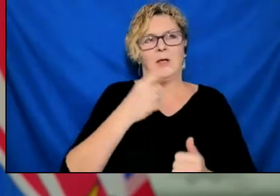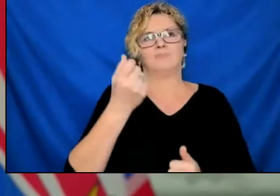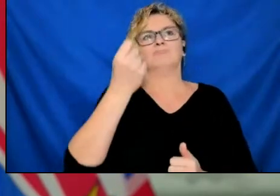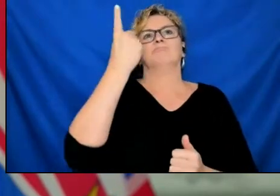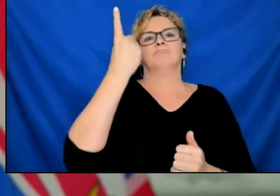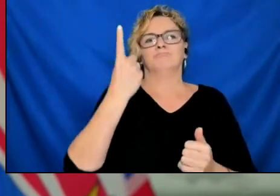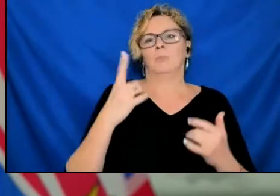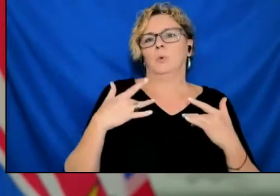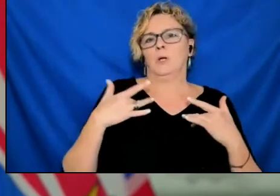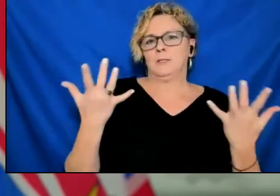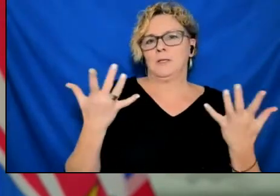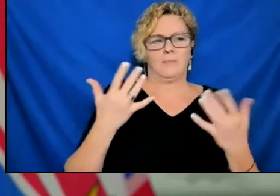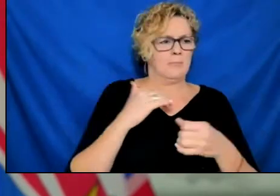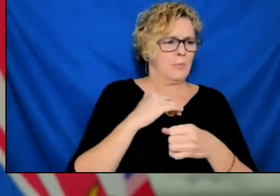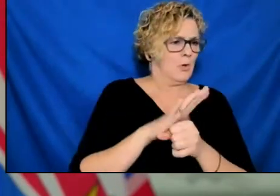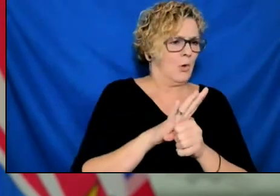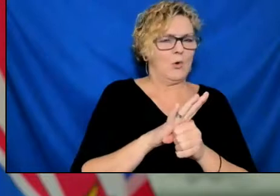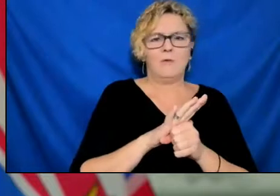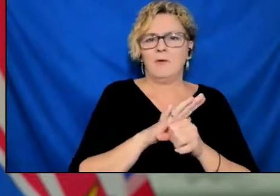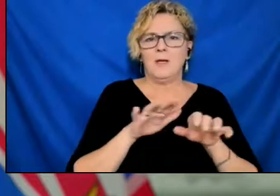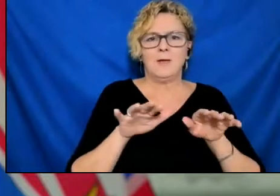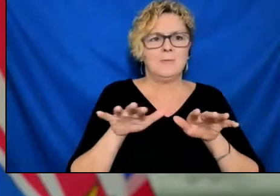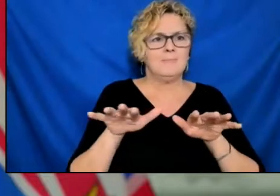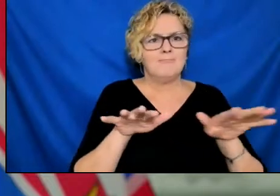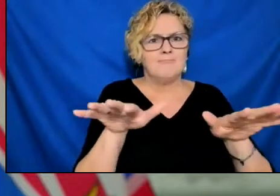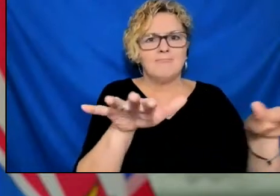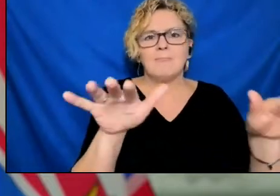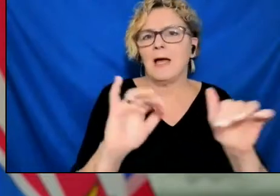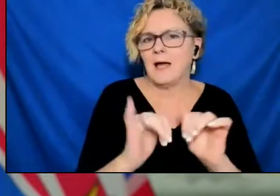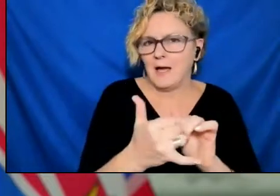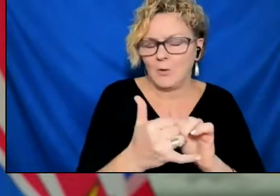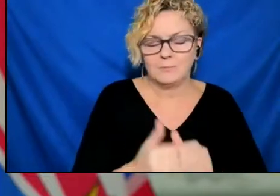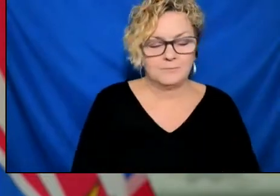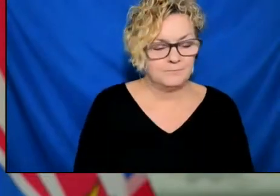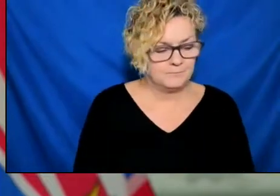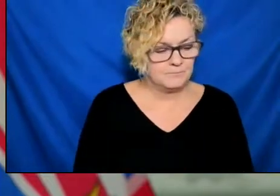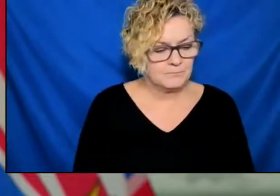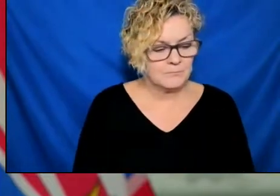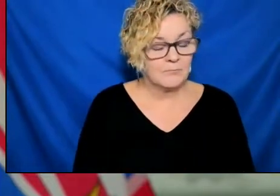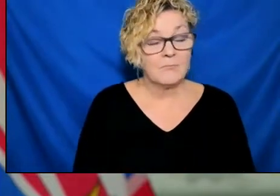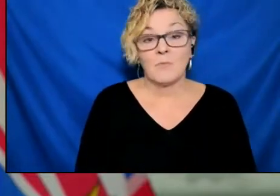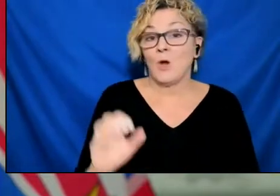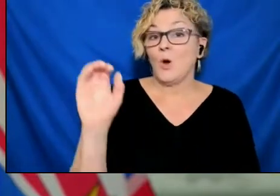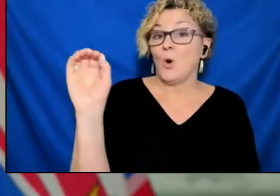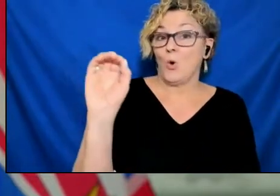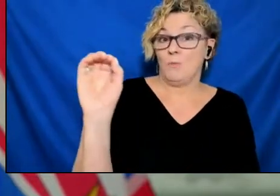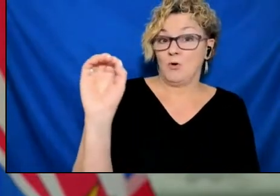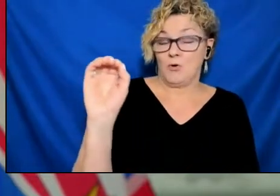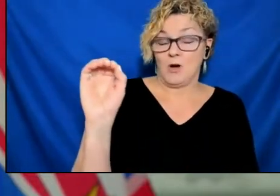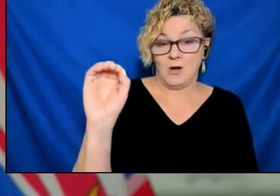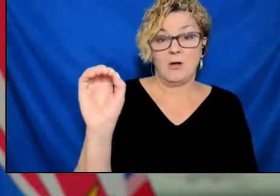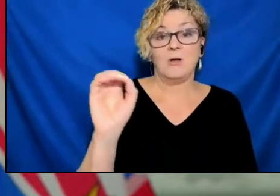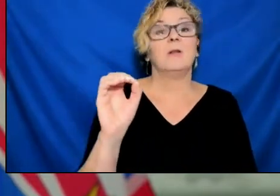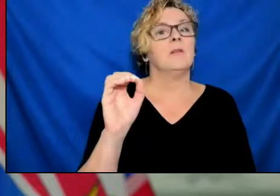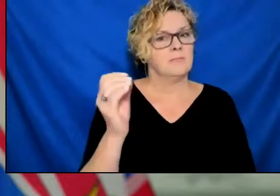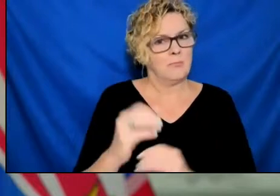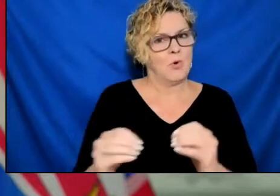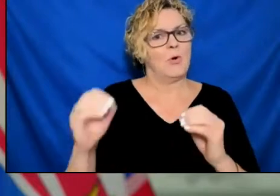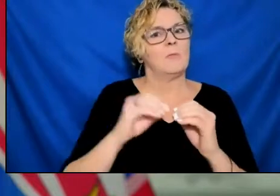moving through our community in this wave.